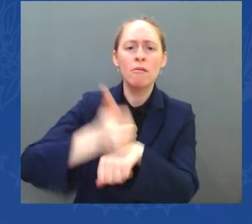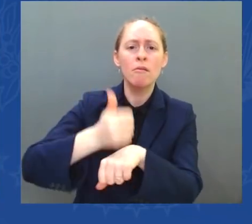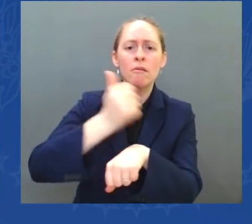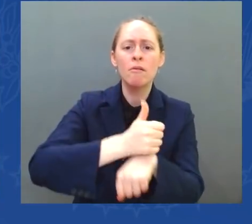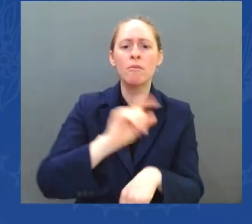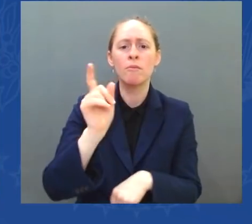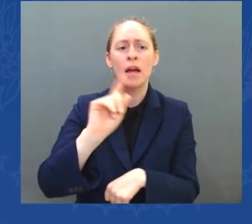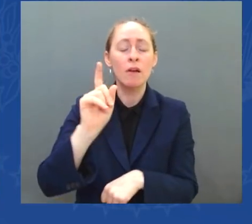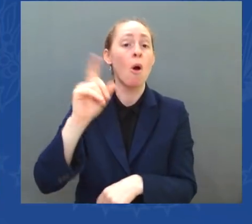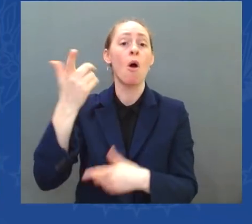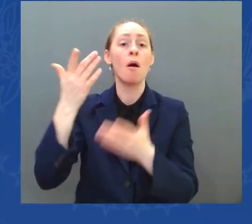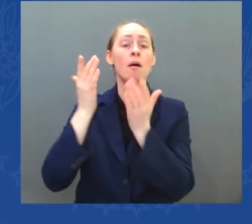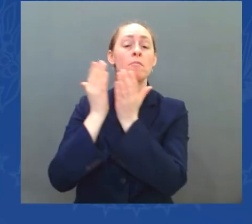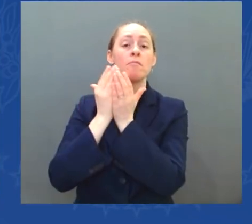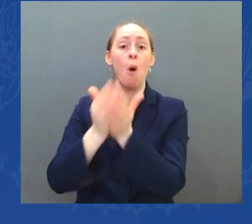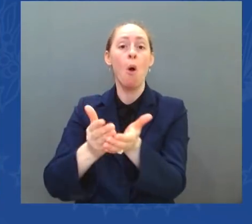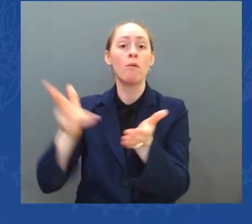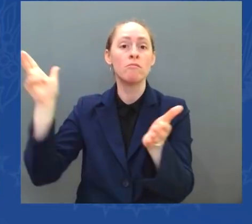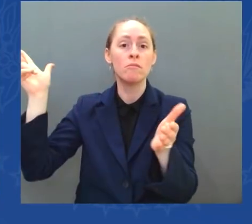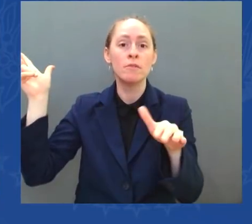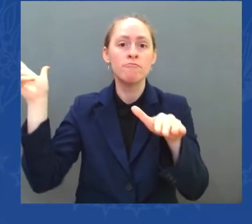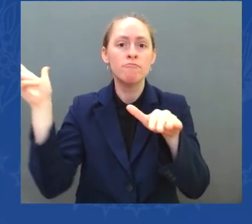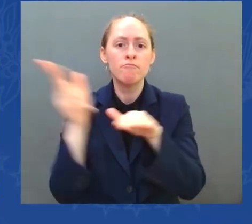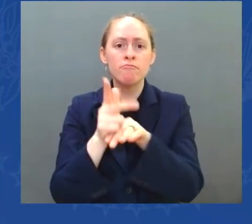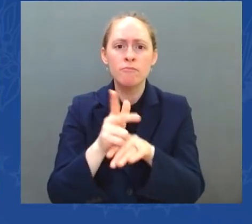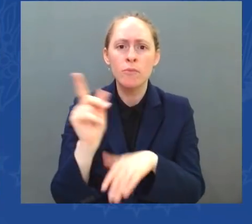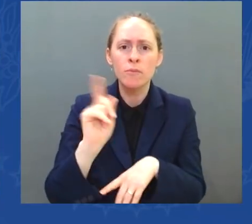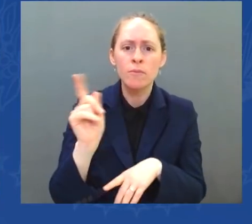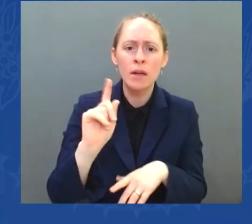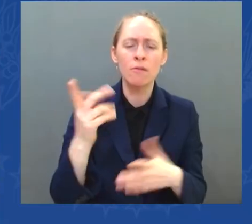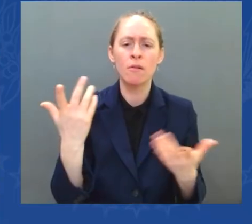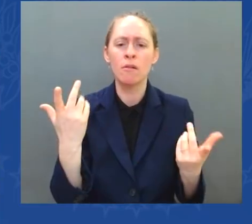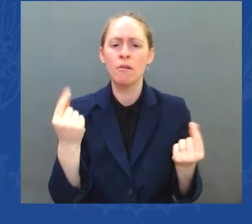or three weeks to get it there? It's all about speed.